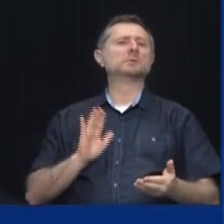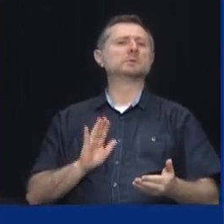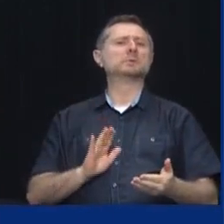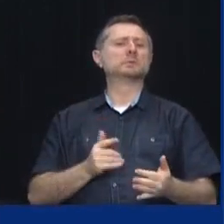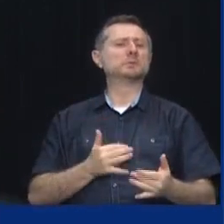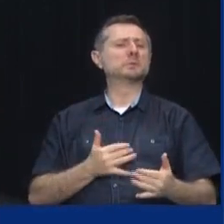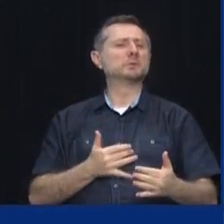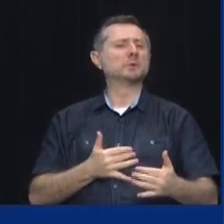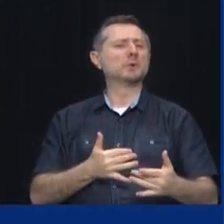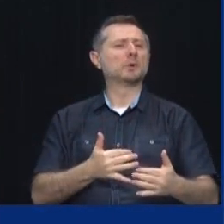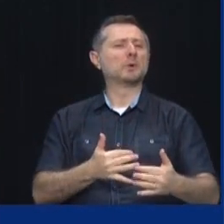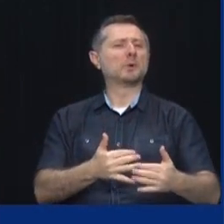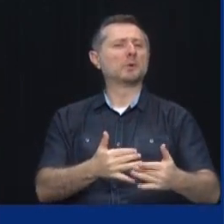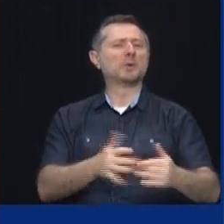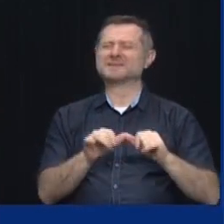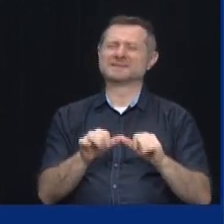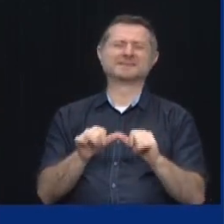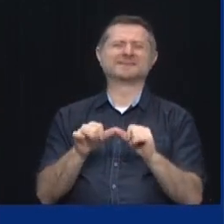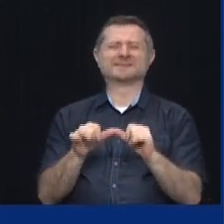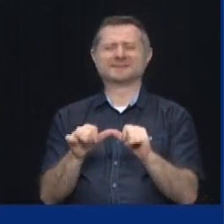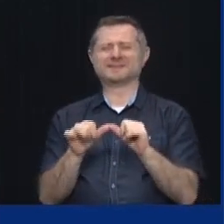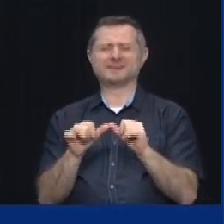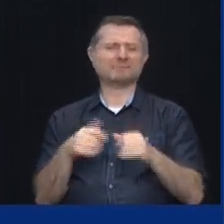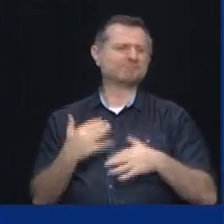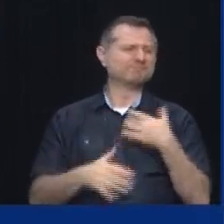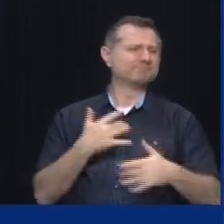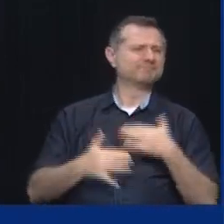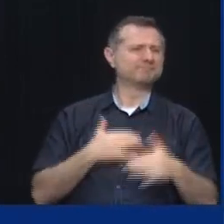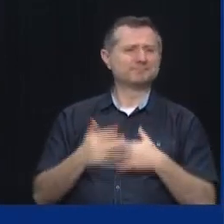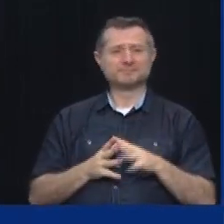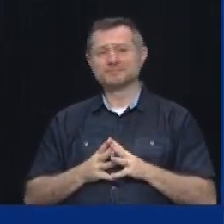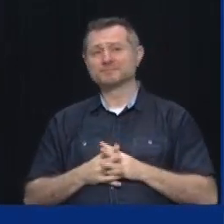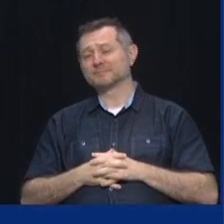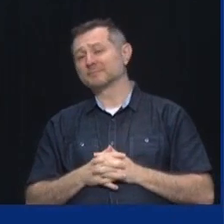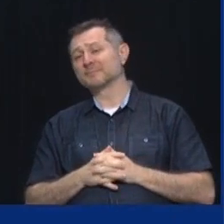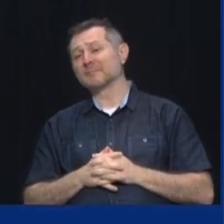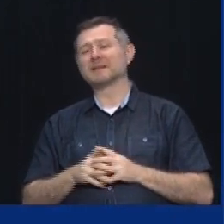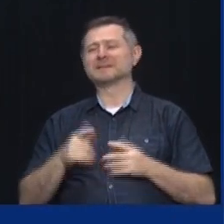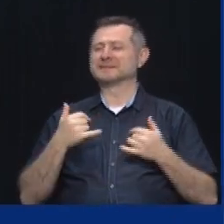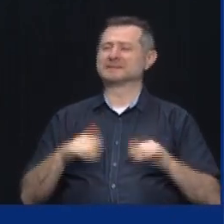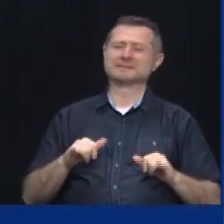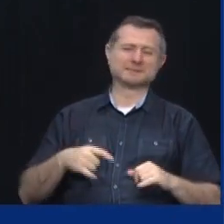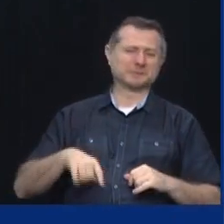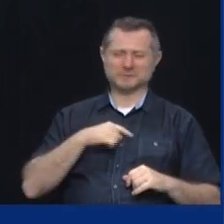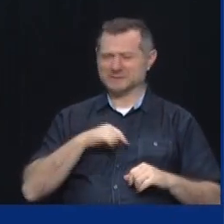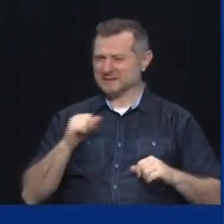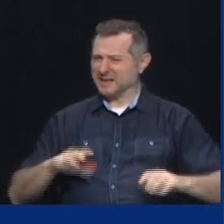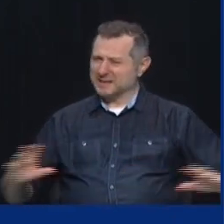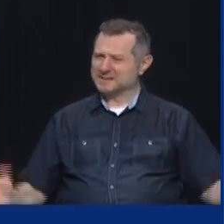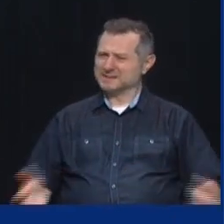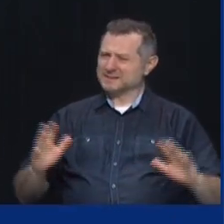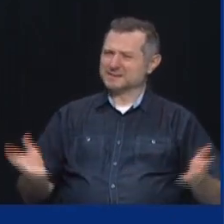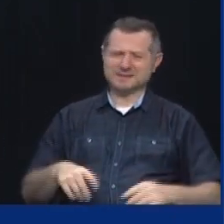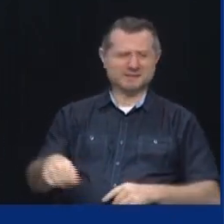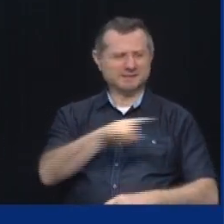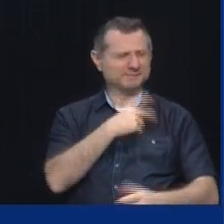IT'S NOT THE FINISH LINE AT 70, BUT WE'RE COMING AROUND THE LAST TURN ON THE TRACK AND WE HAVE TO